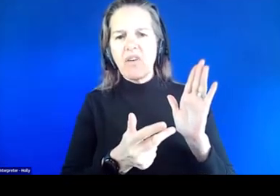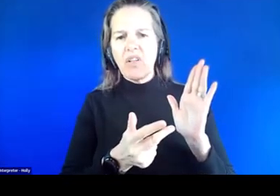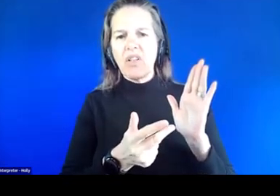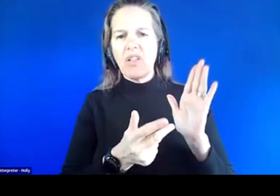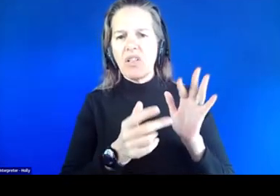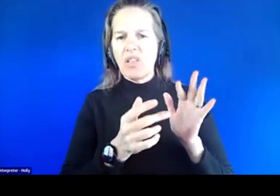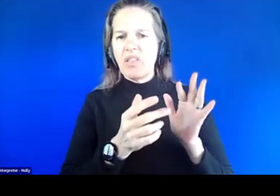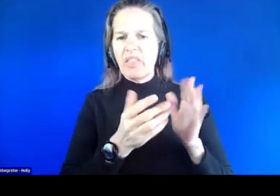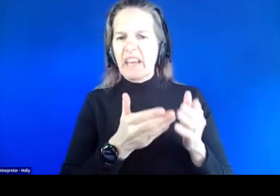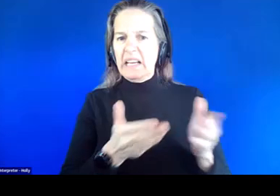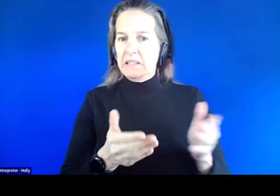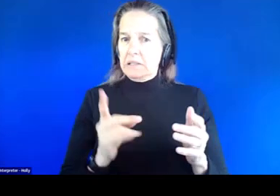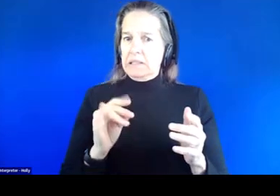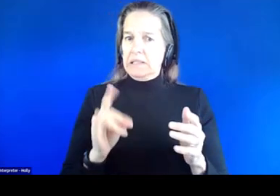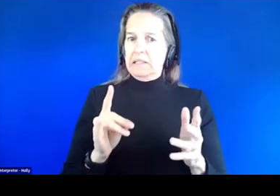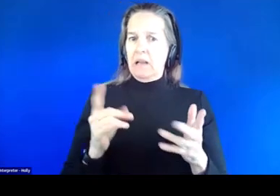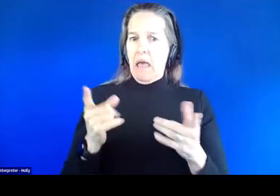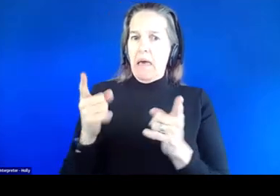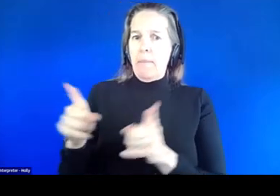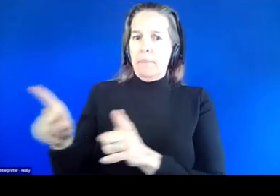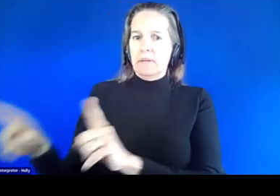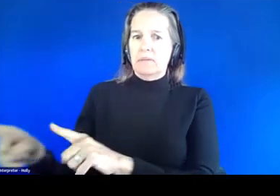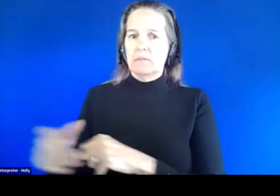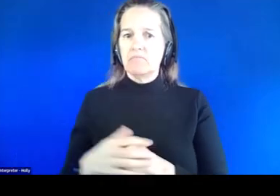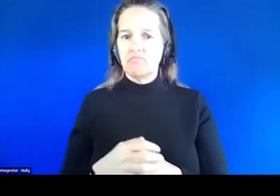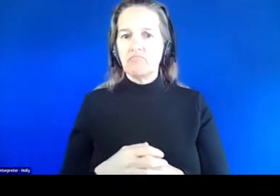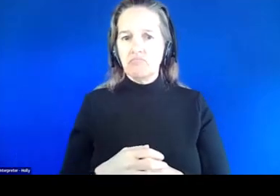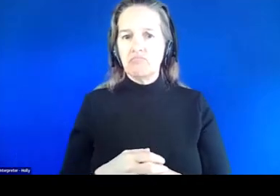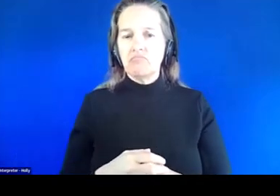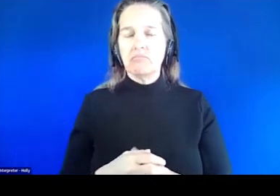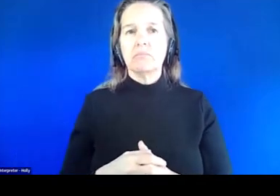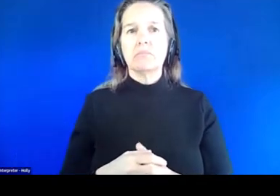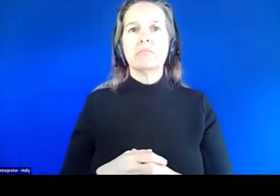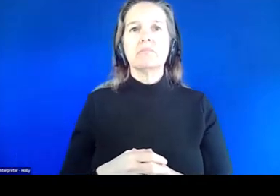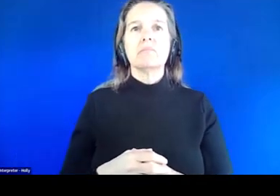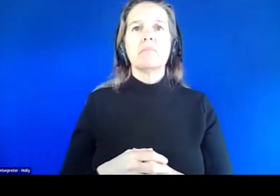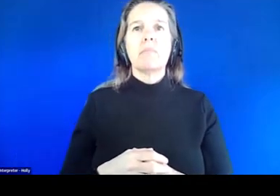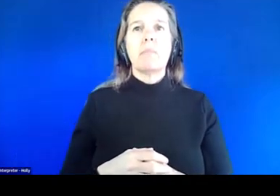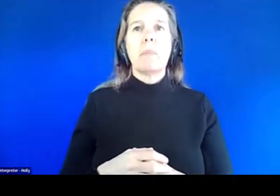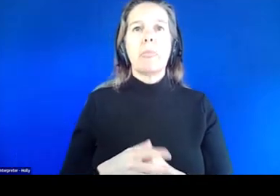to pass. And we've been able to take parts of MICASSA